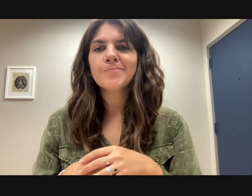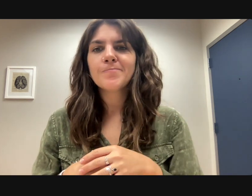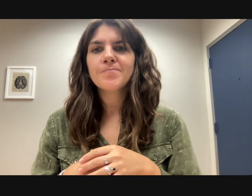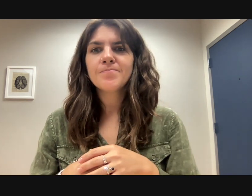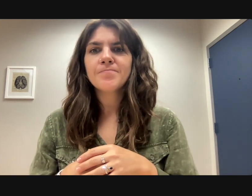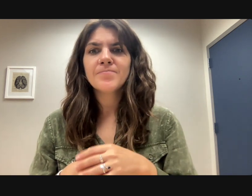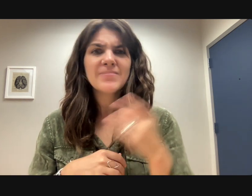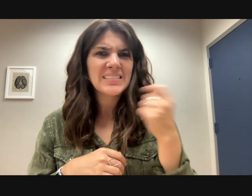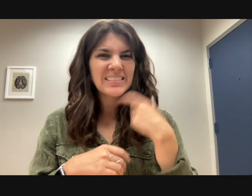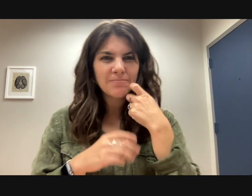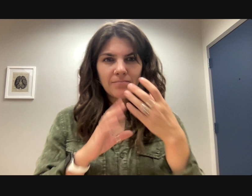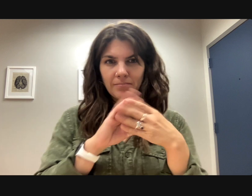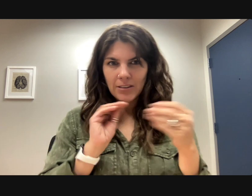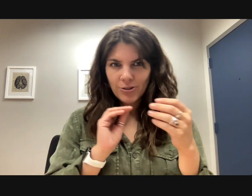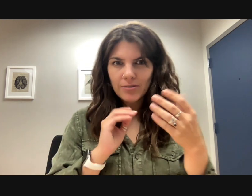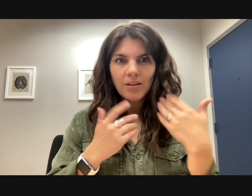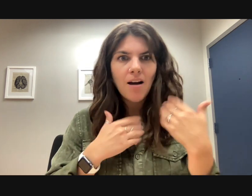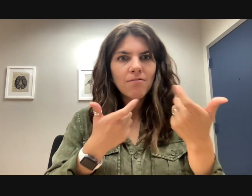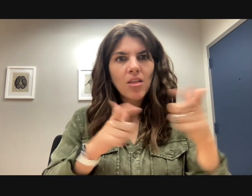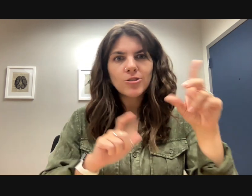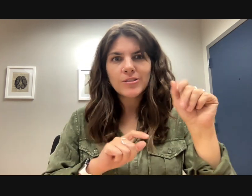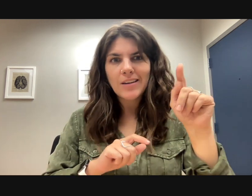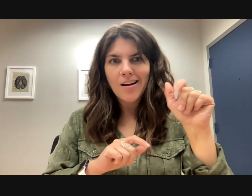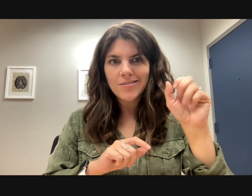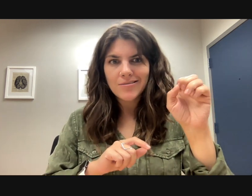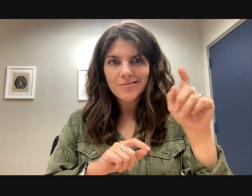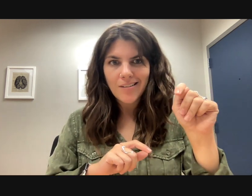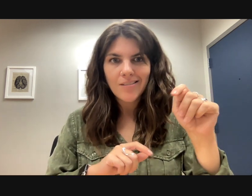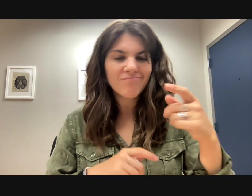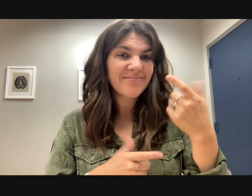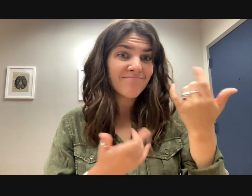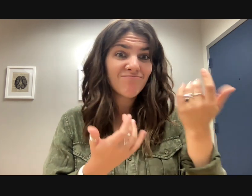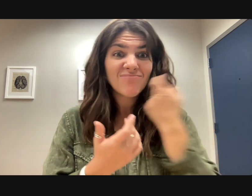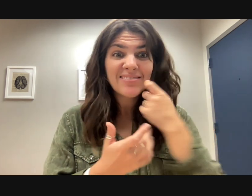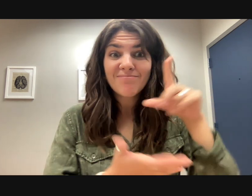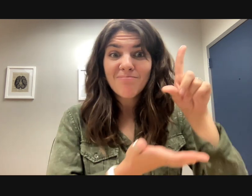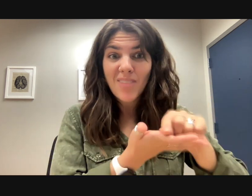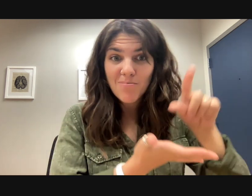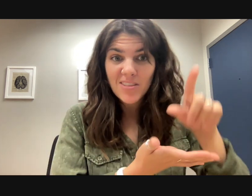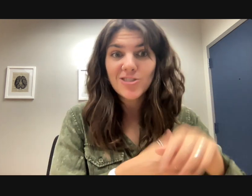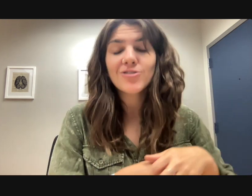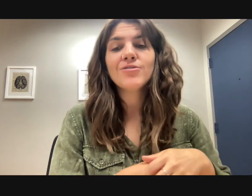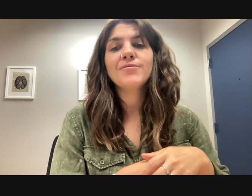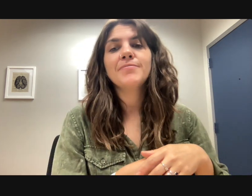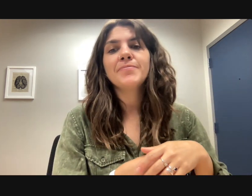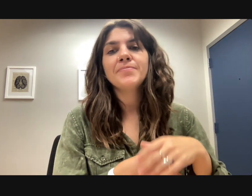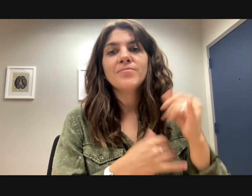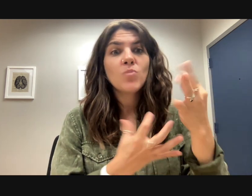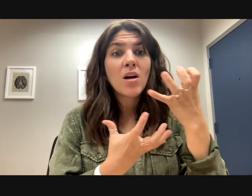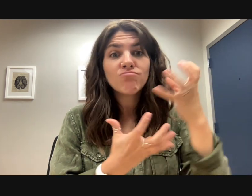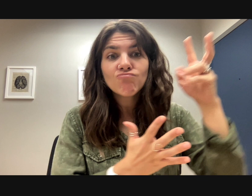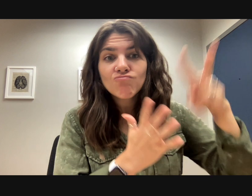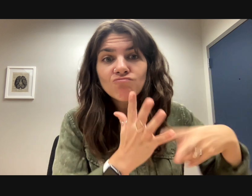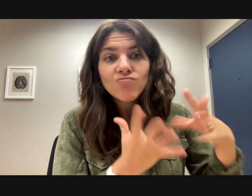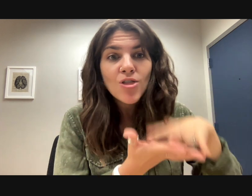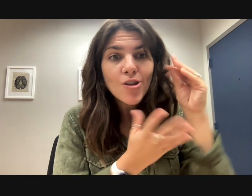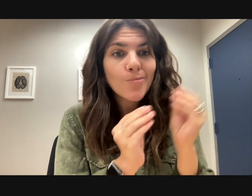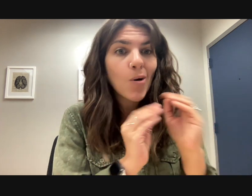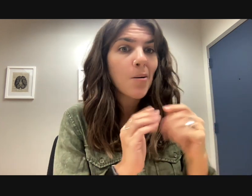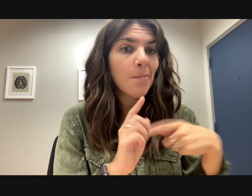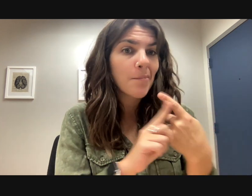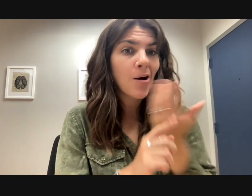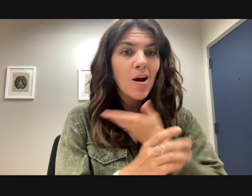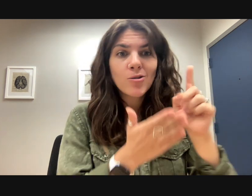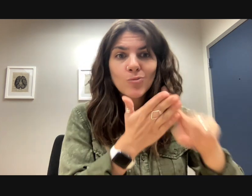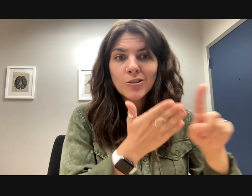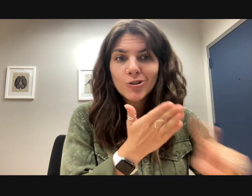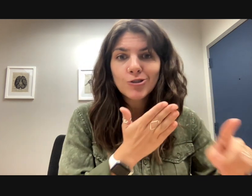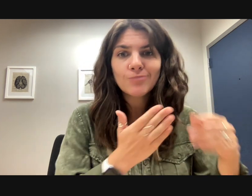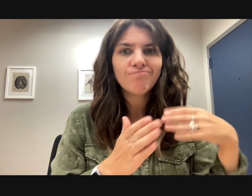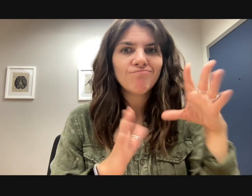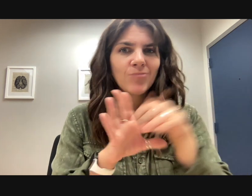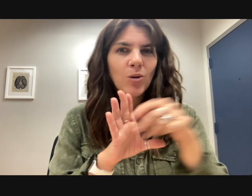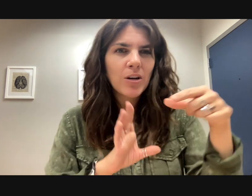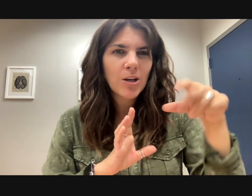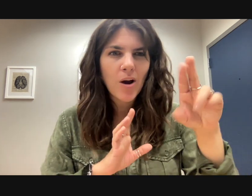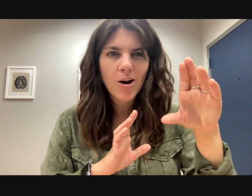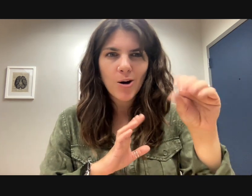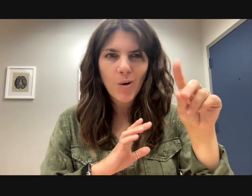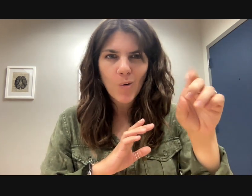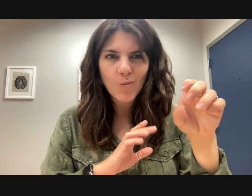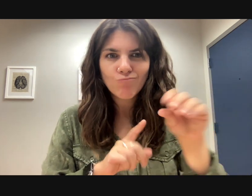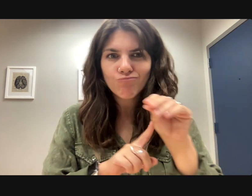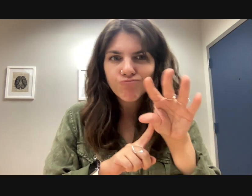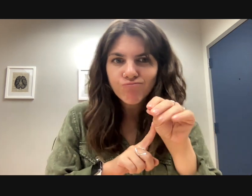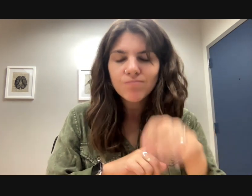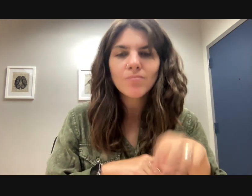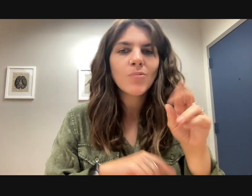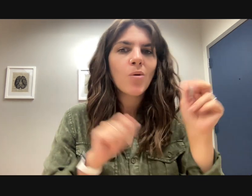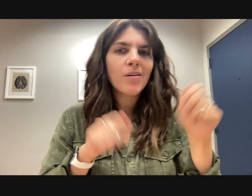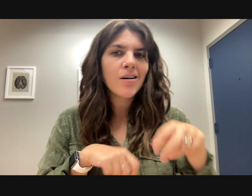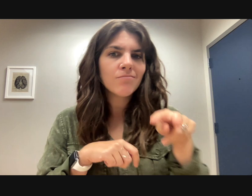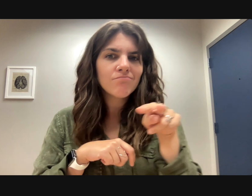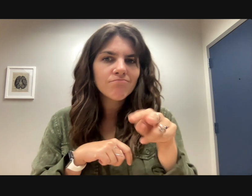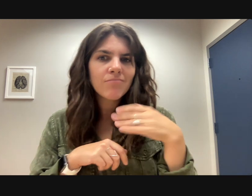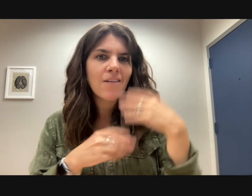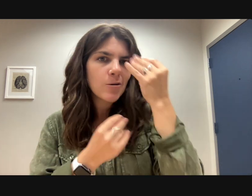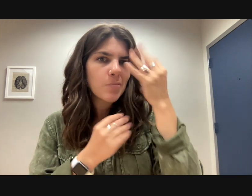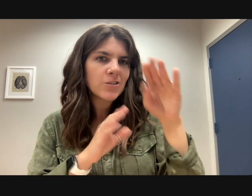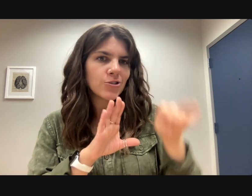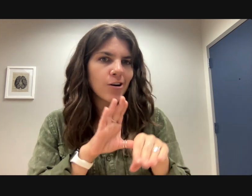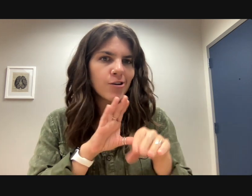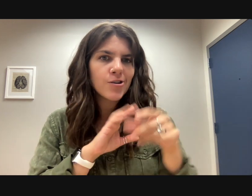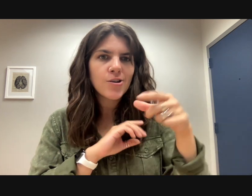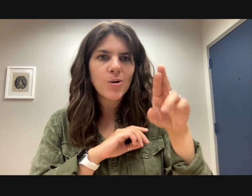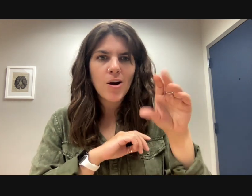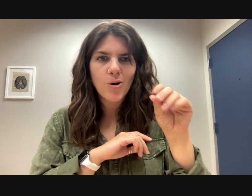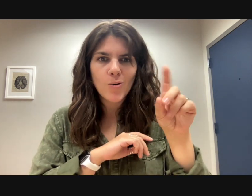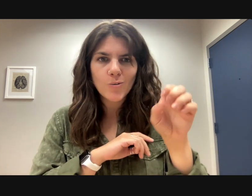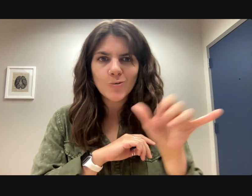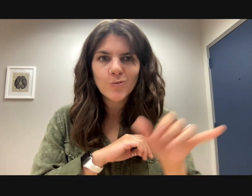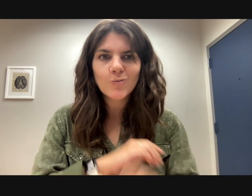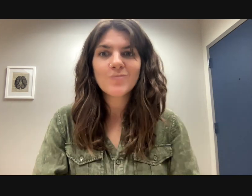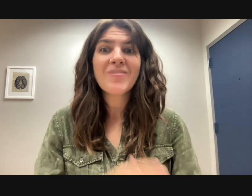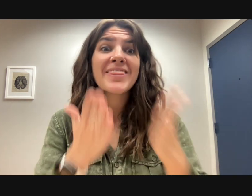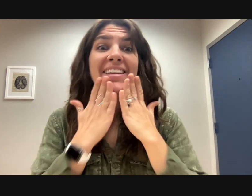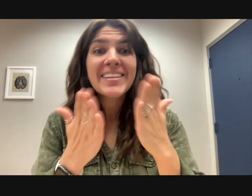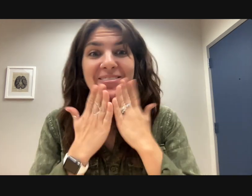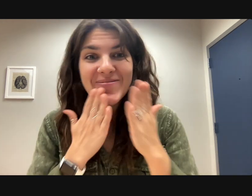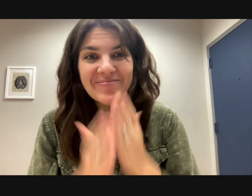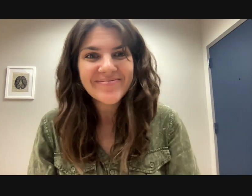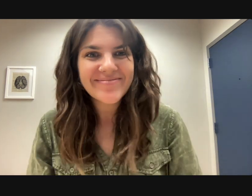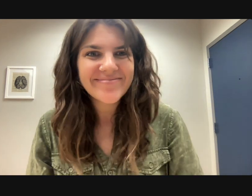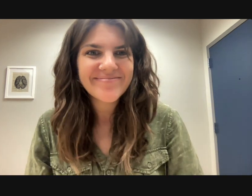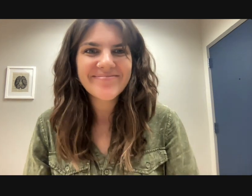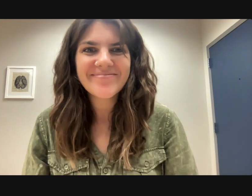We recently published our findings with our full dataset of 260 participants. I included a QR code and more information if you want to read more. Thank you!